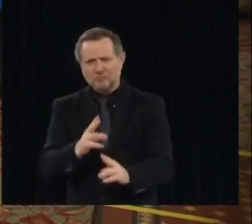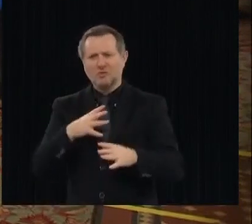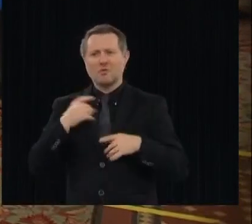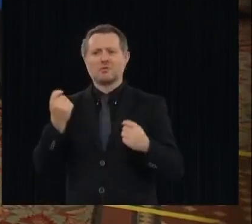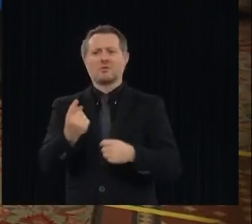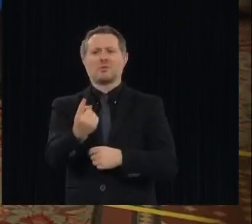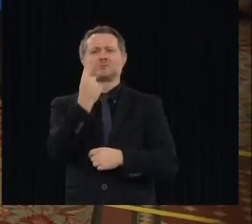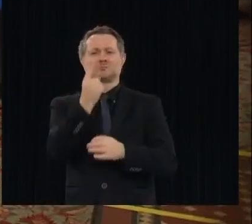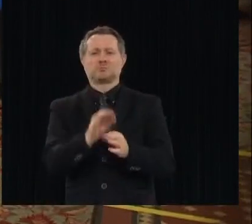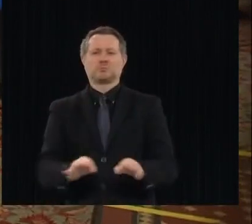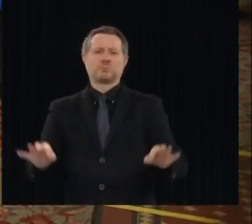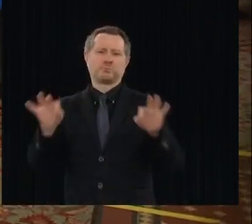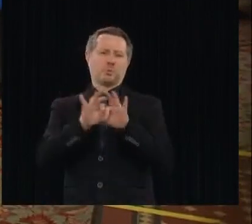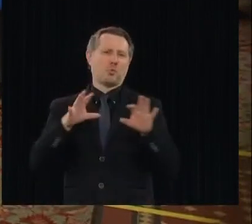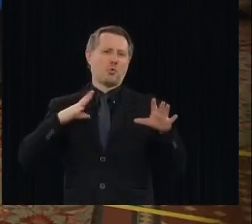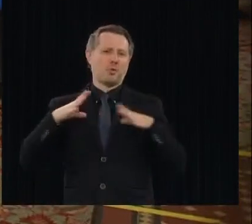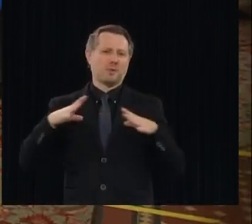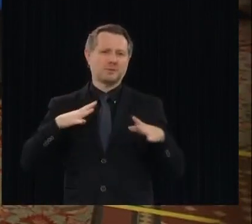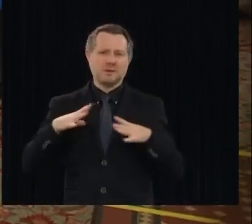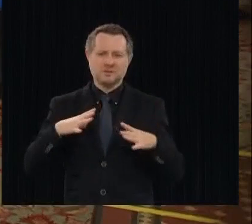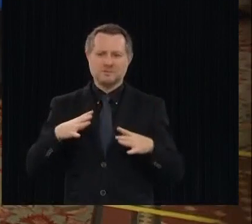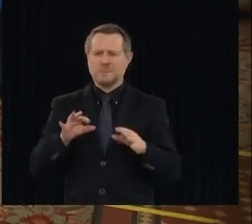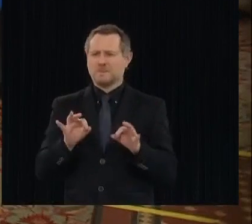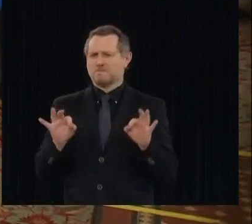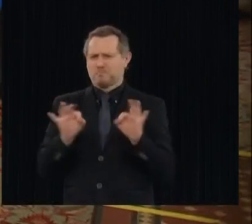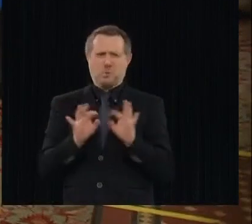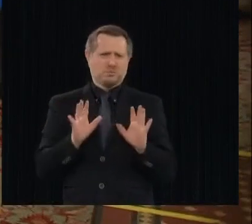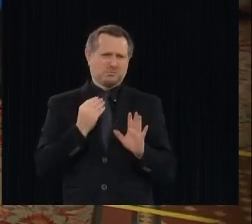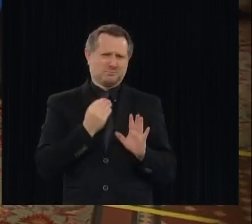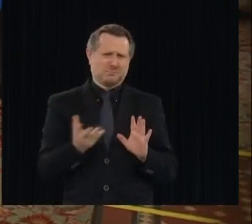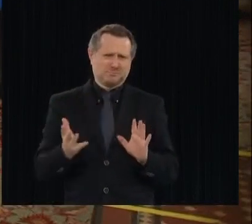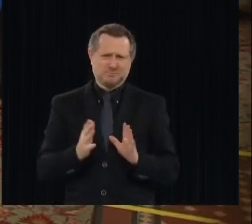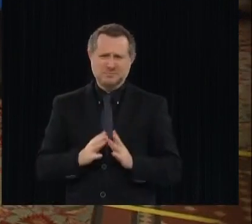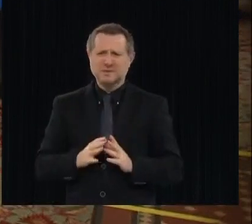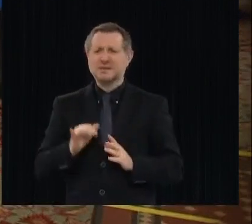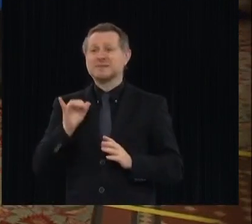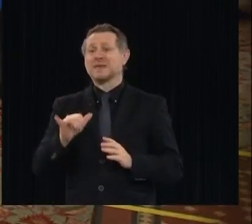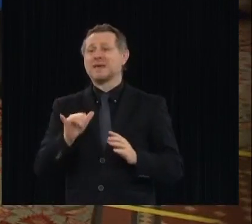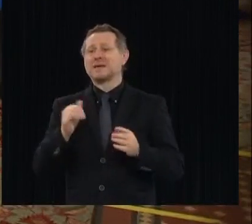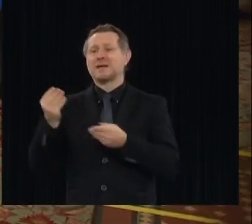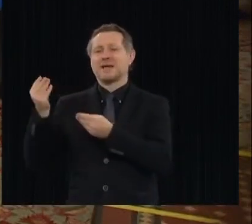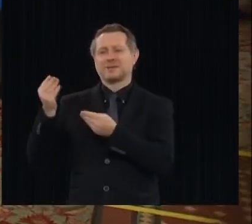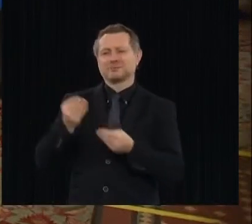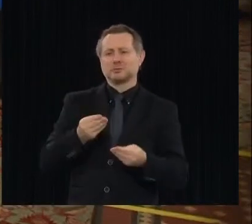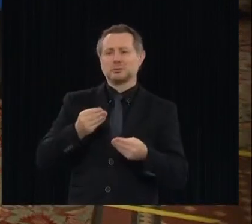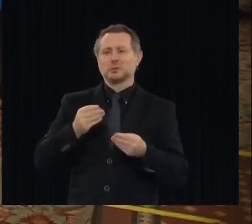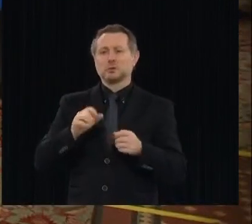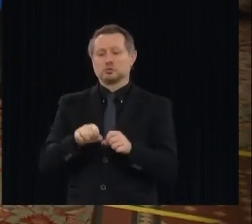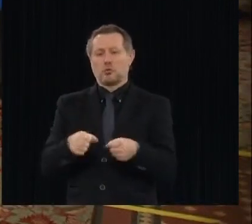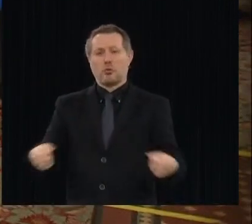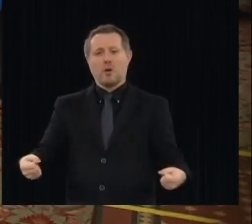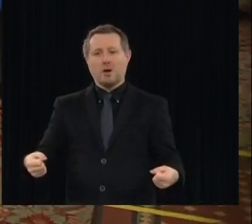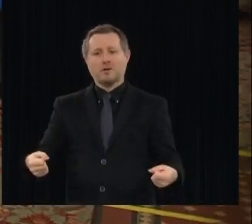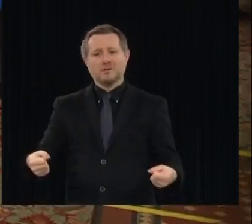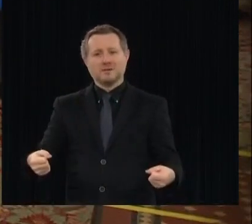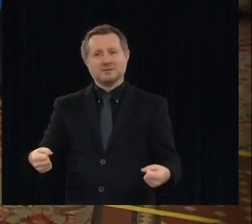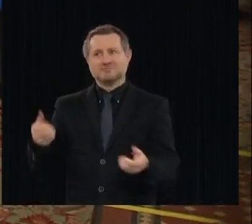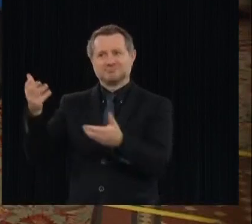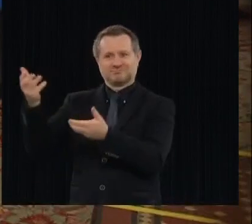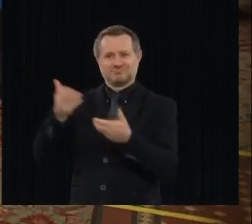TO THAT WOULD ALLOW THIS SEGMENT OF THE POPULATION AT LEAST